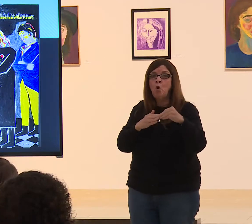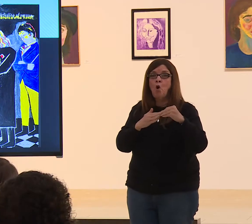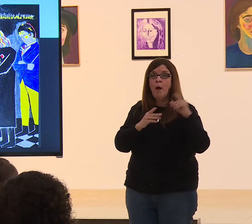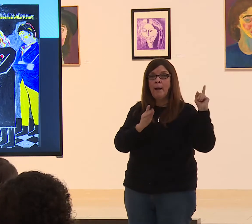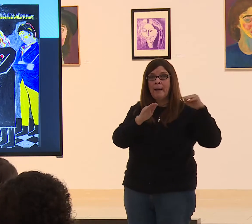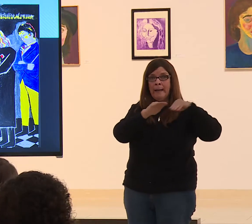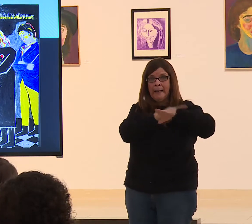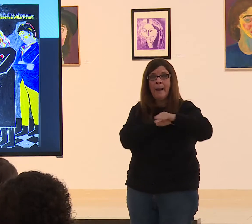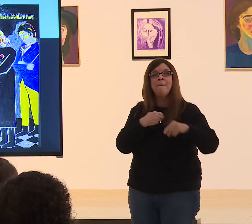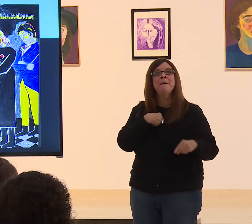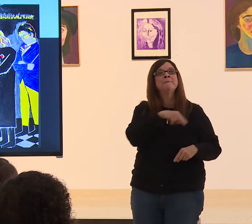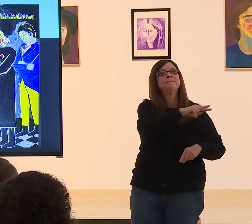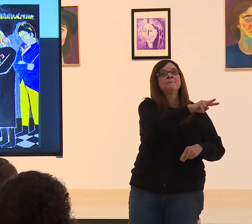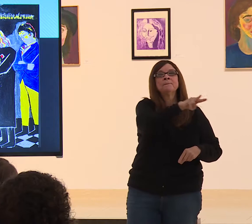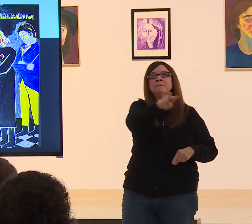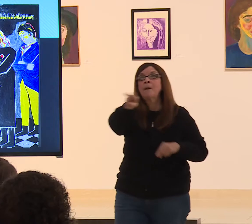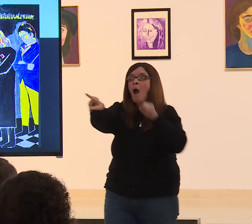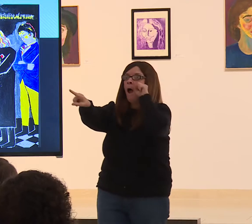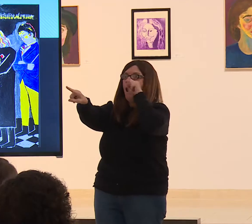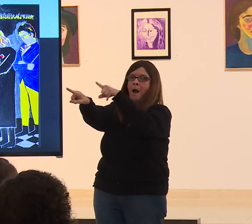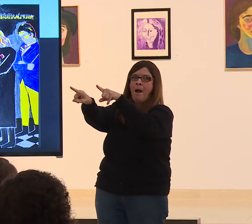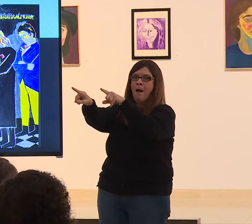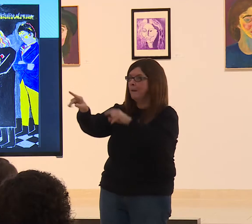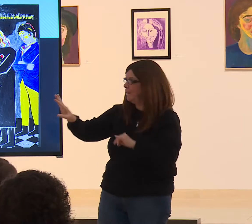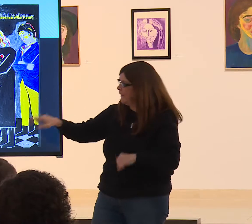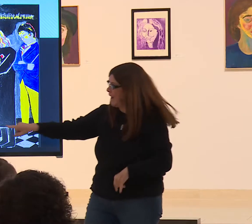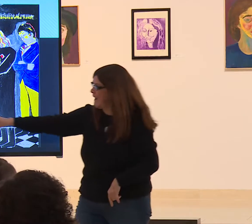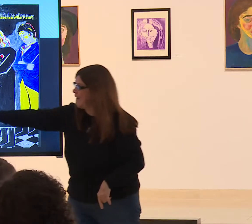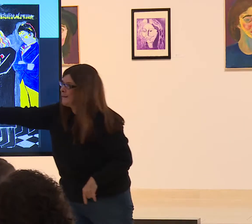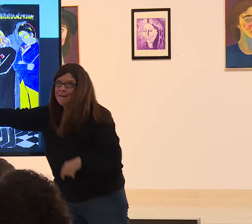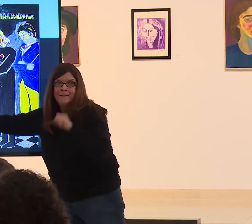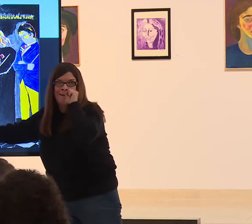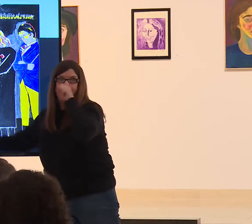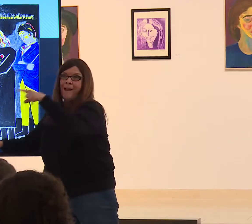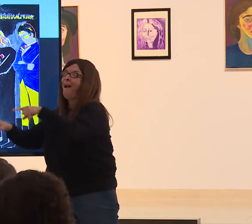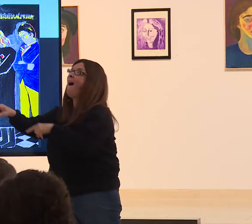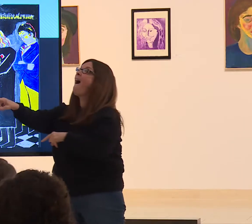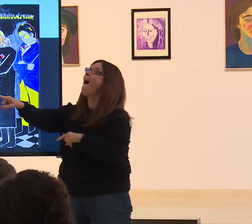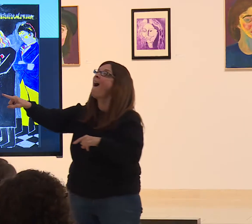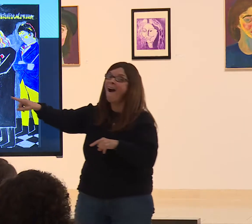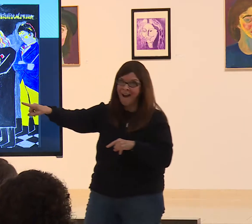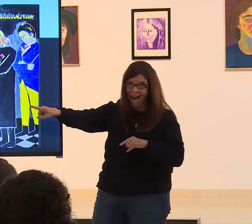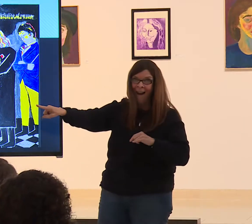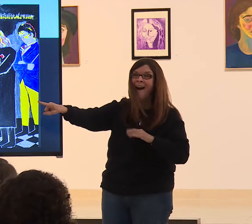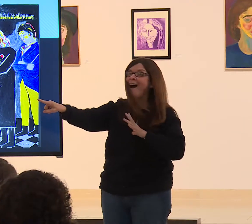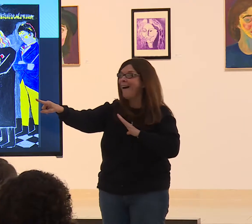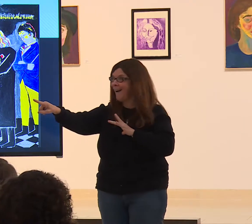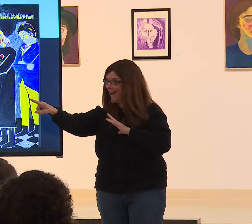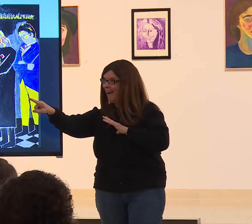The tour guide let us in, and this caught my eye. I recognized it immediately,